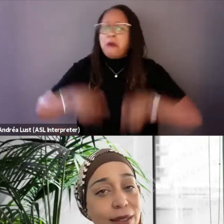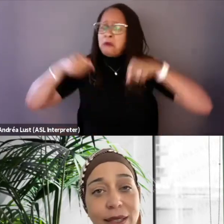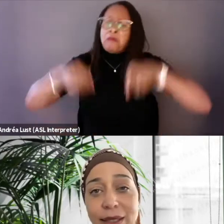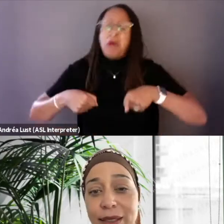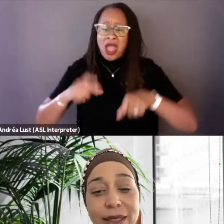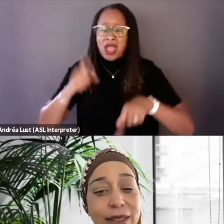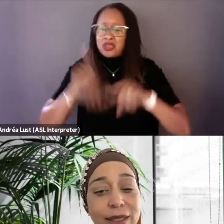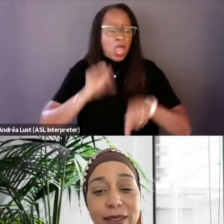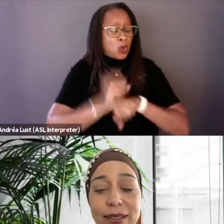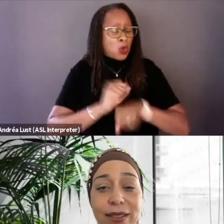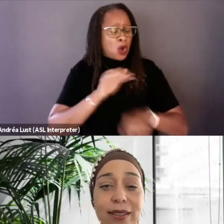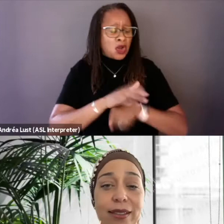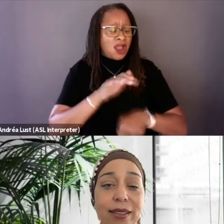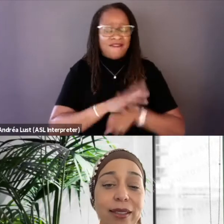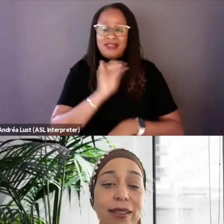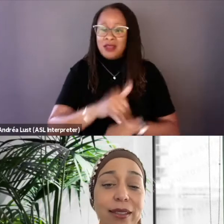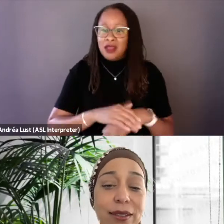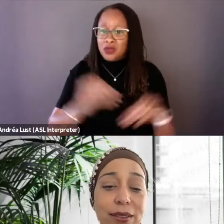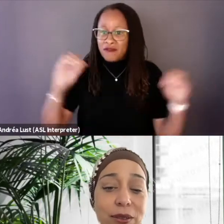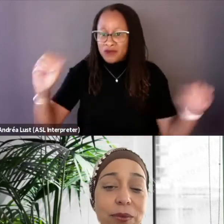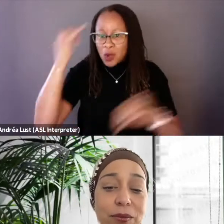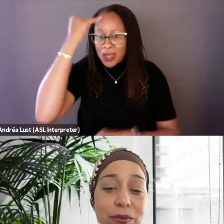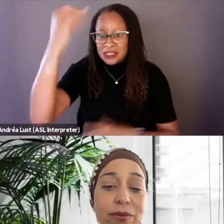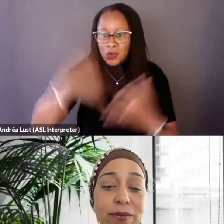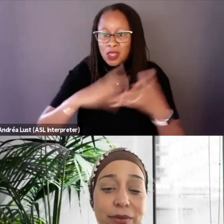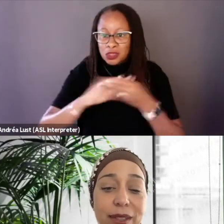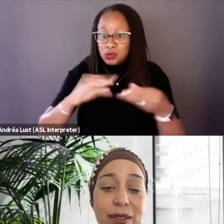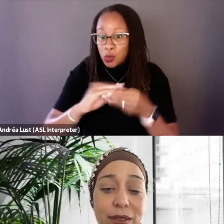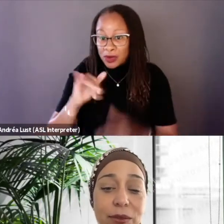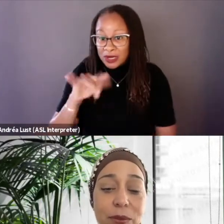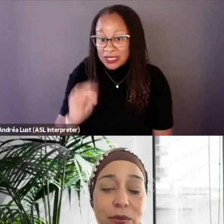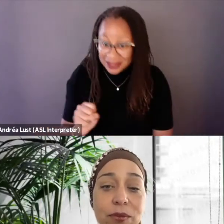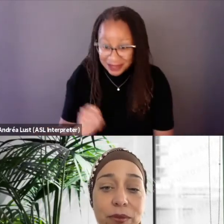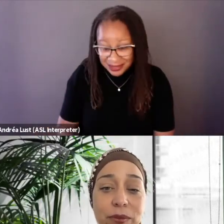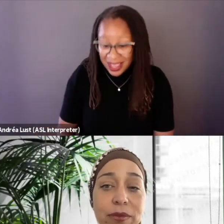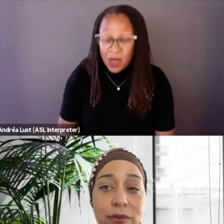You have no idea what this story is. No idea, you know.